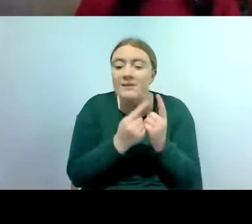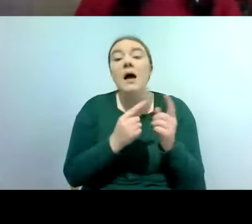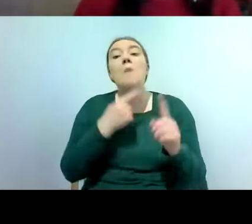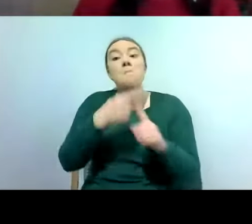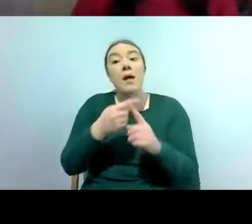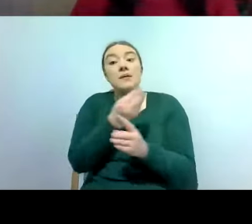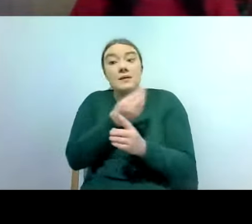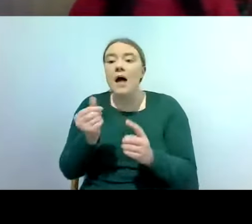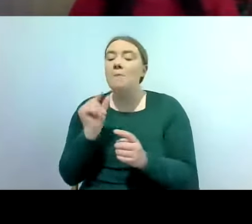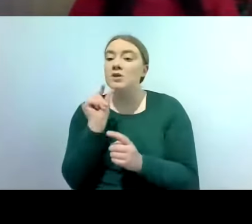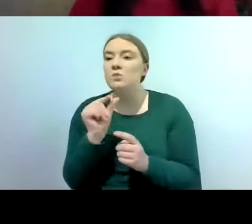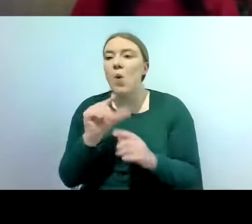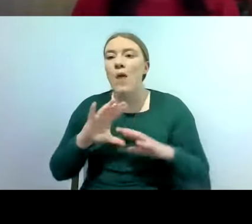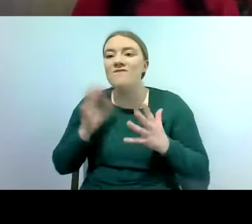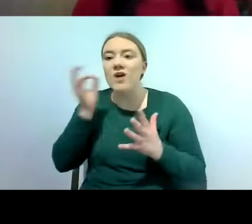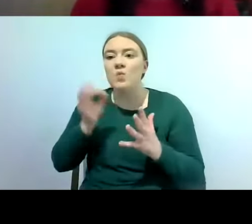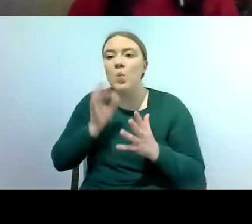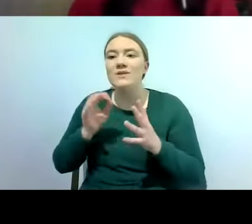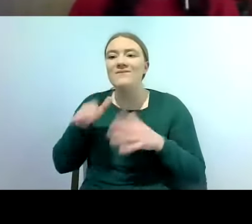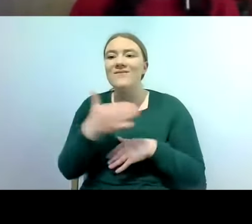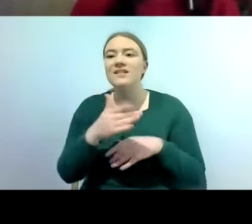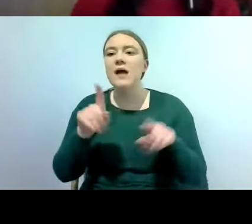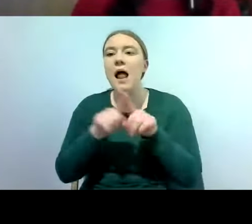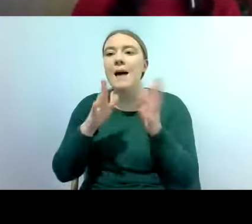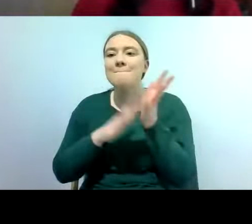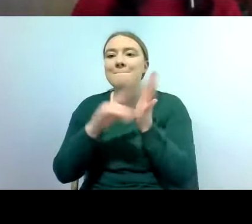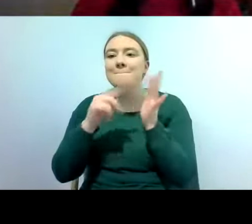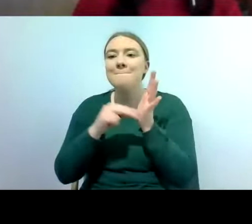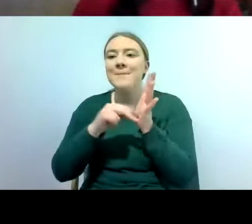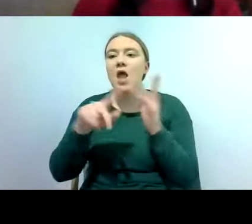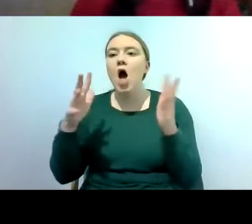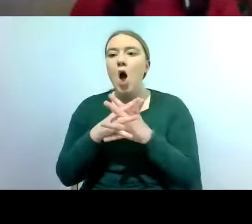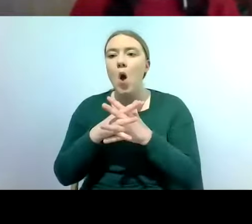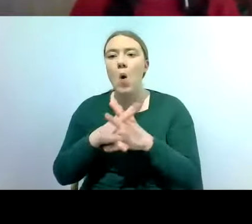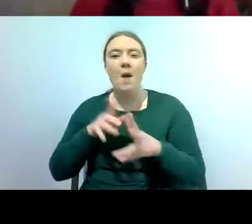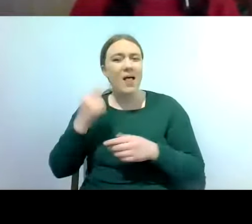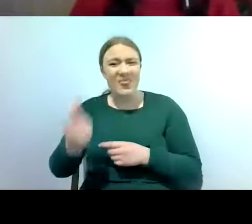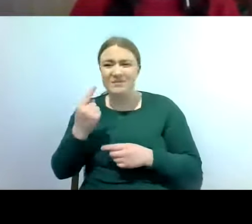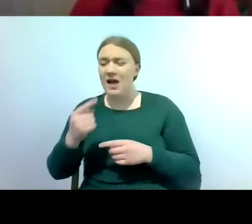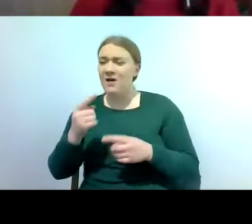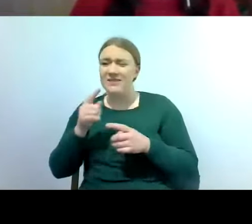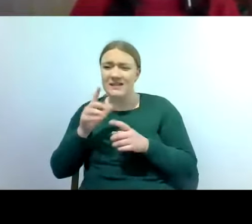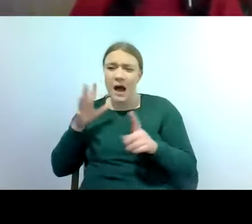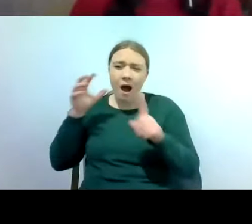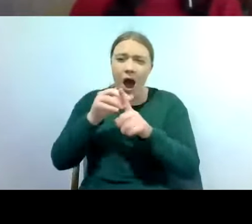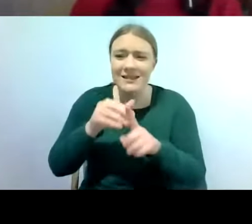fish such as minnow but we don't really think of them as a predatory fish they also have some